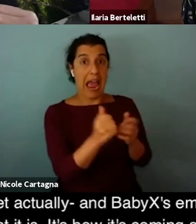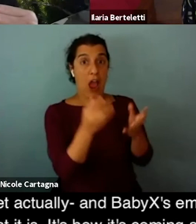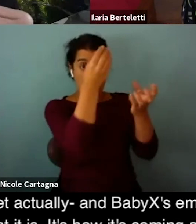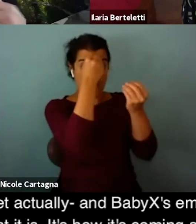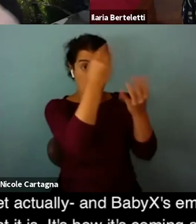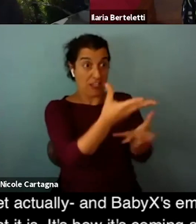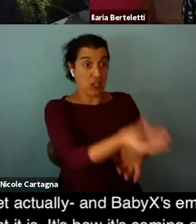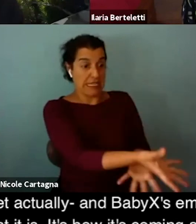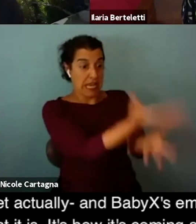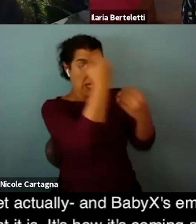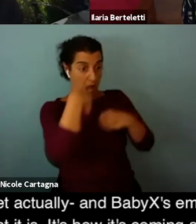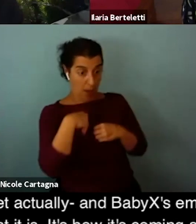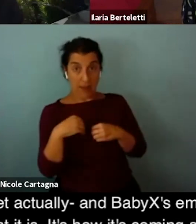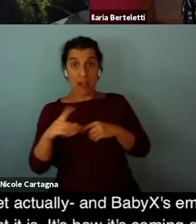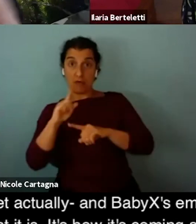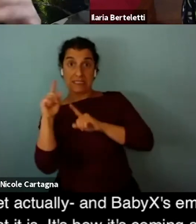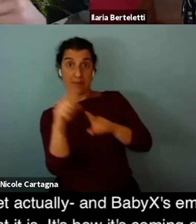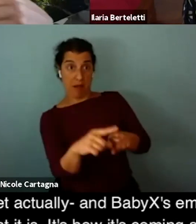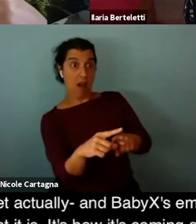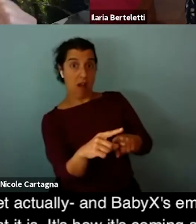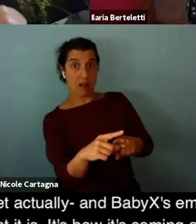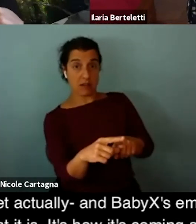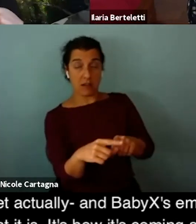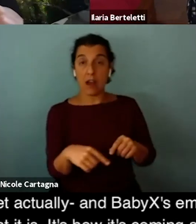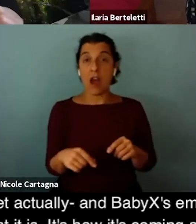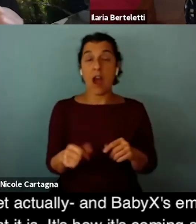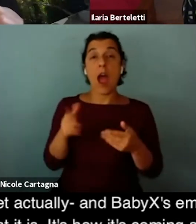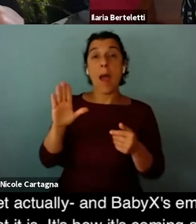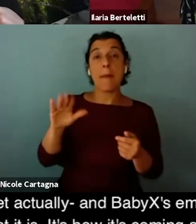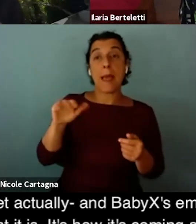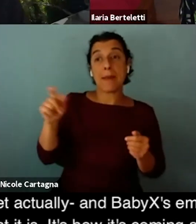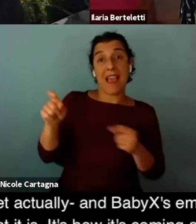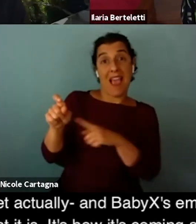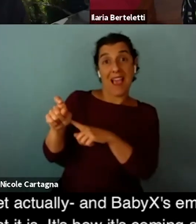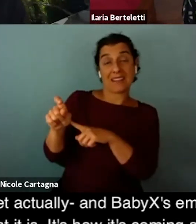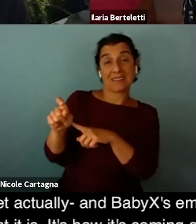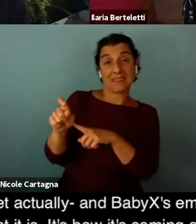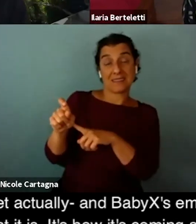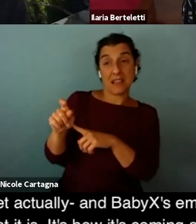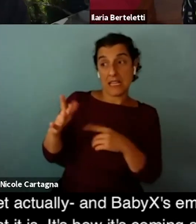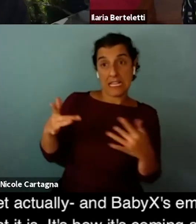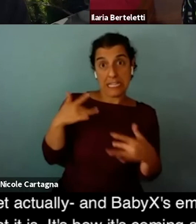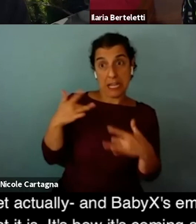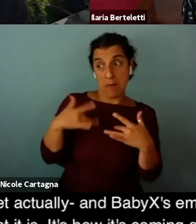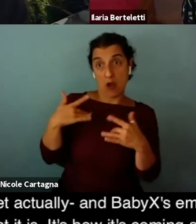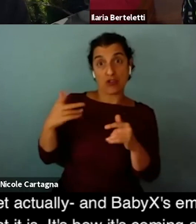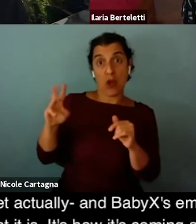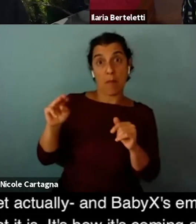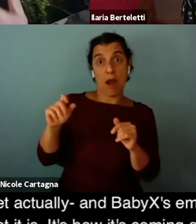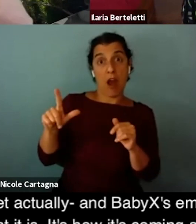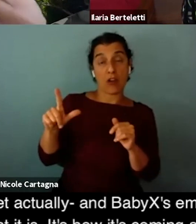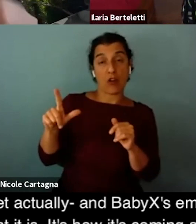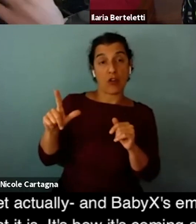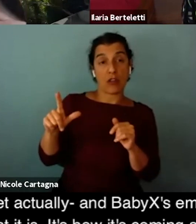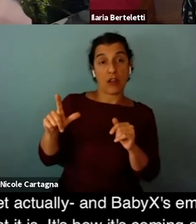so a baby can get actually and and baby x's emotional model it's not what it is it's how it's